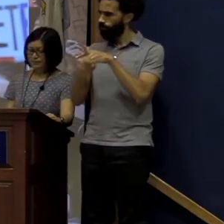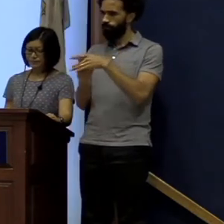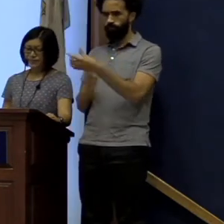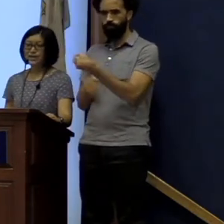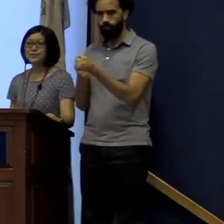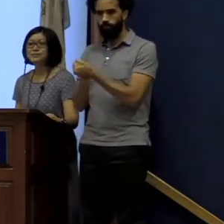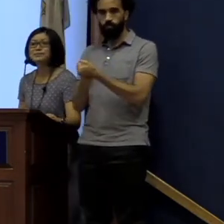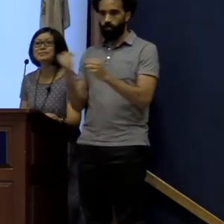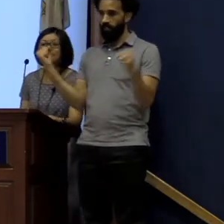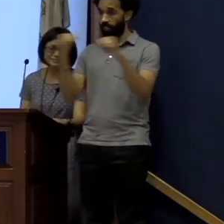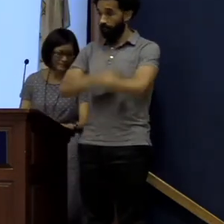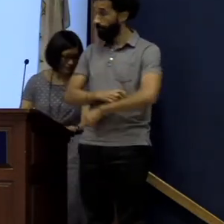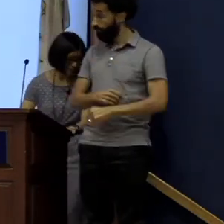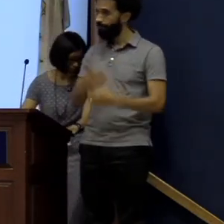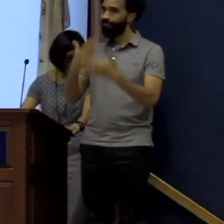Thank you